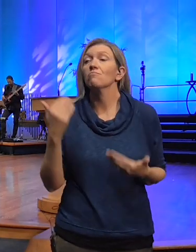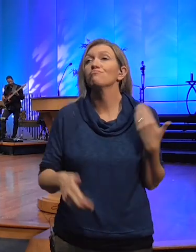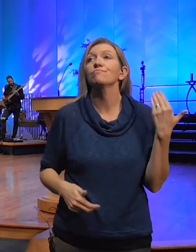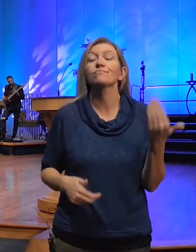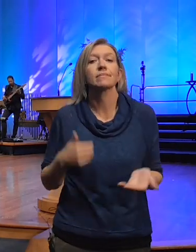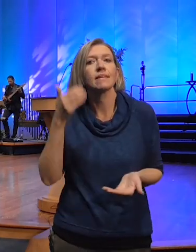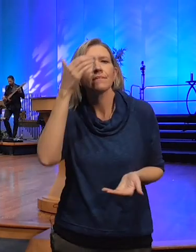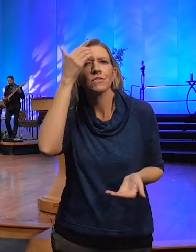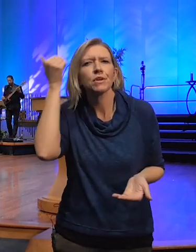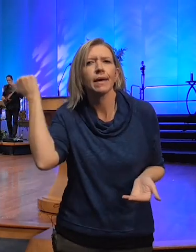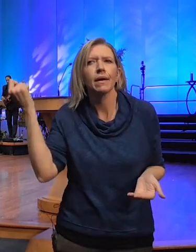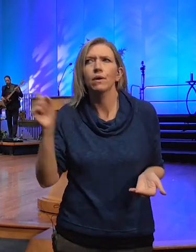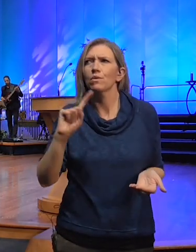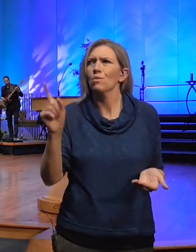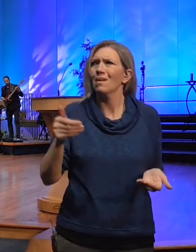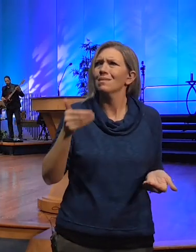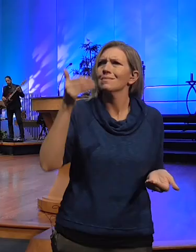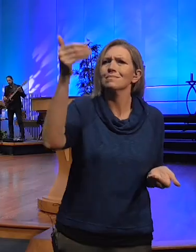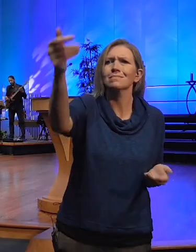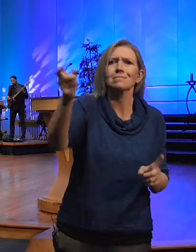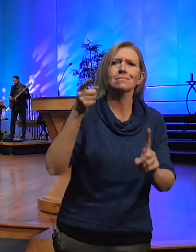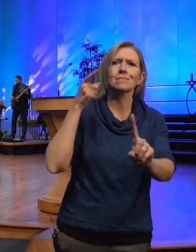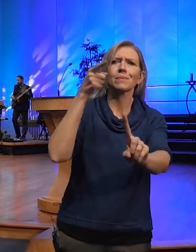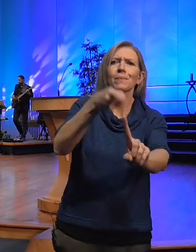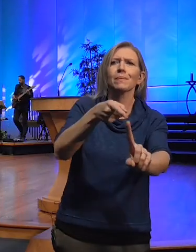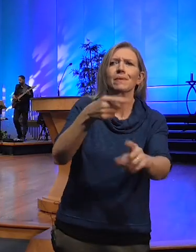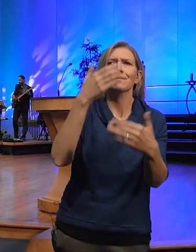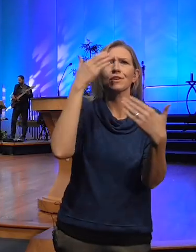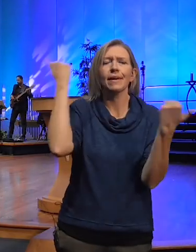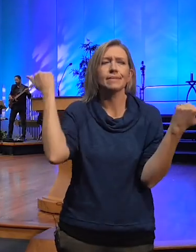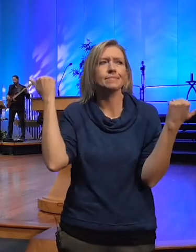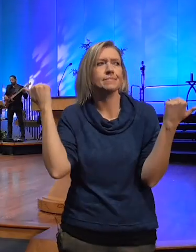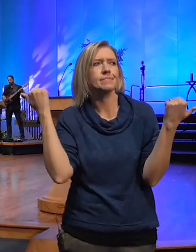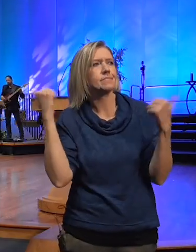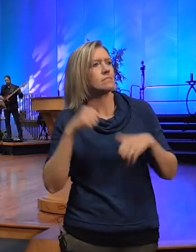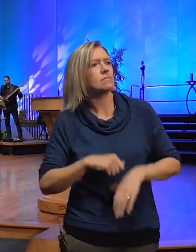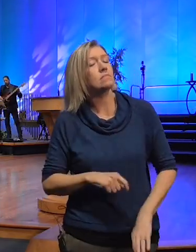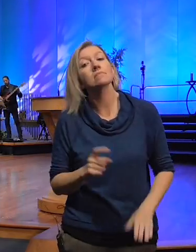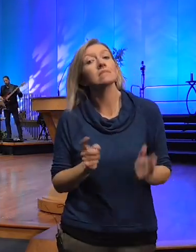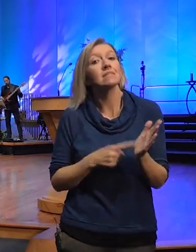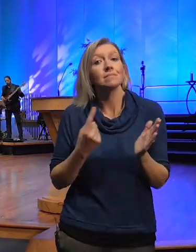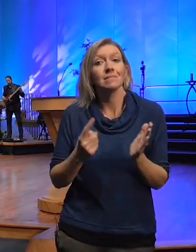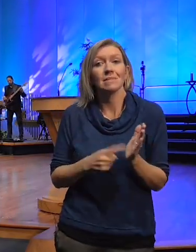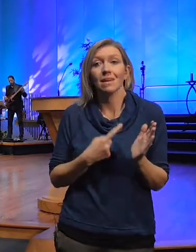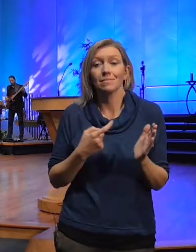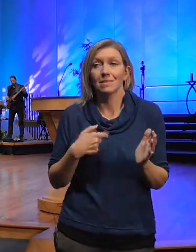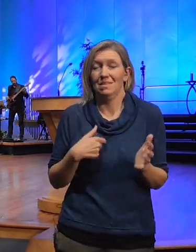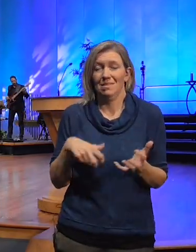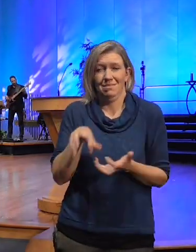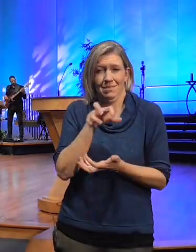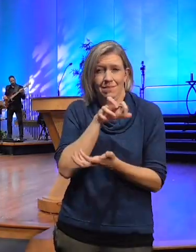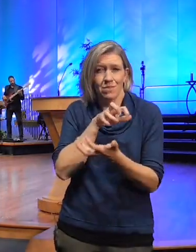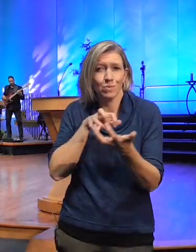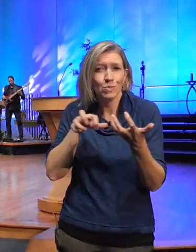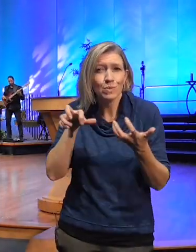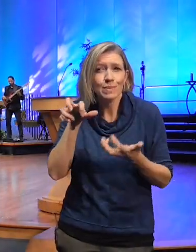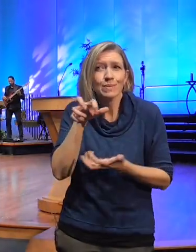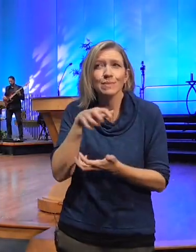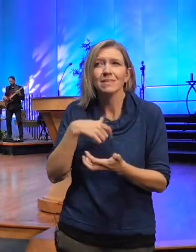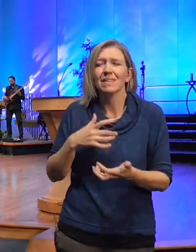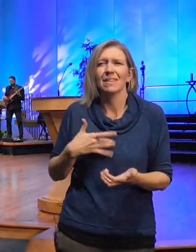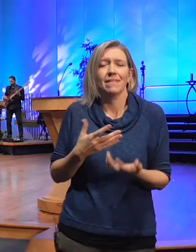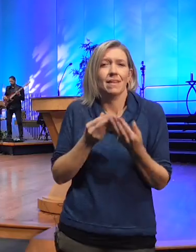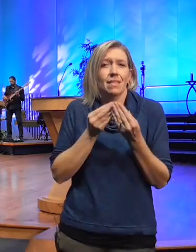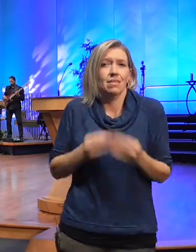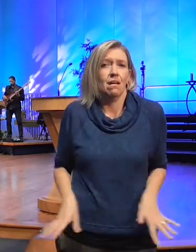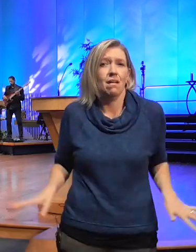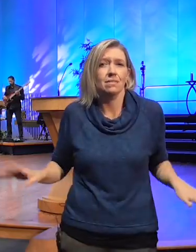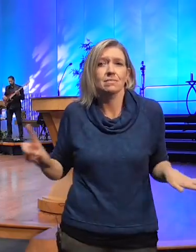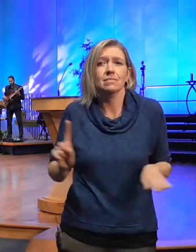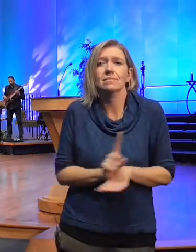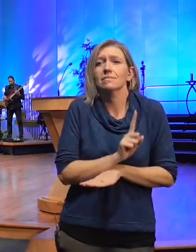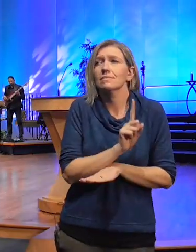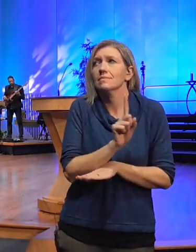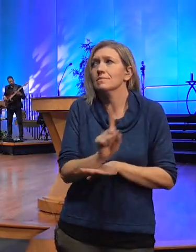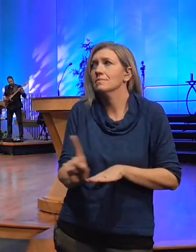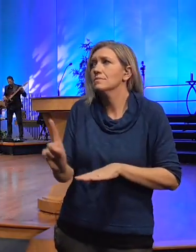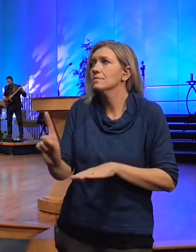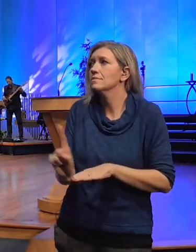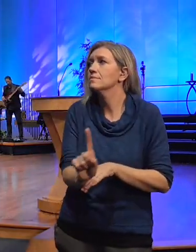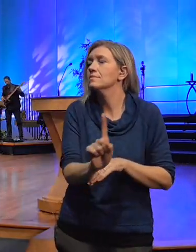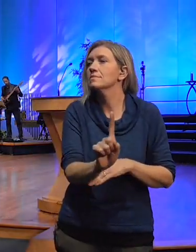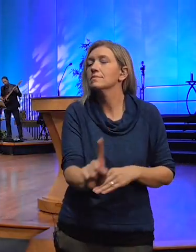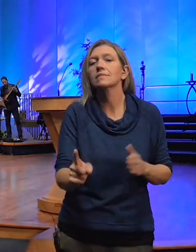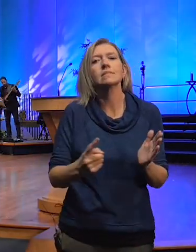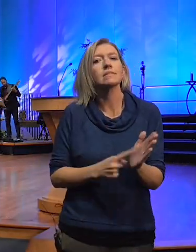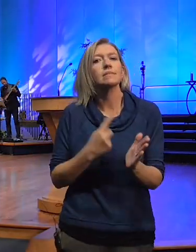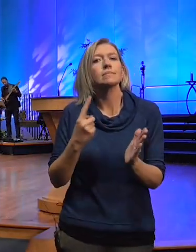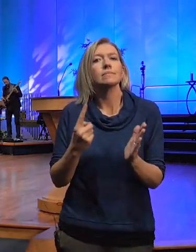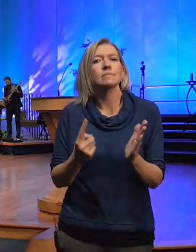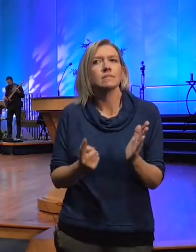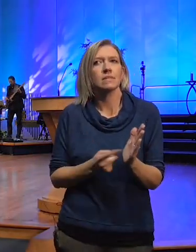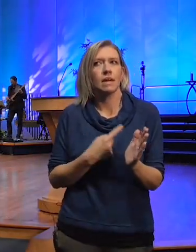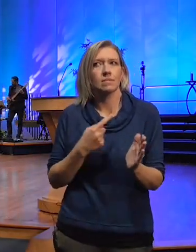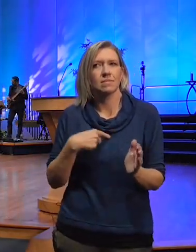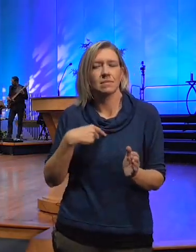I'm going to sometimes I get so confused I lose my way sometimes I don't know what to